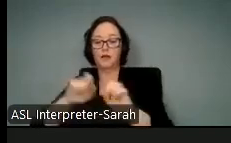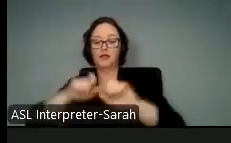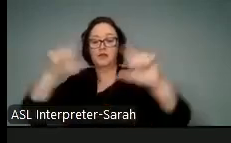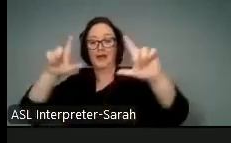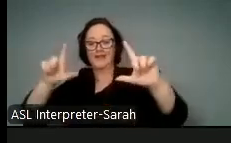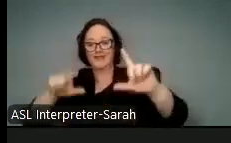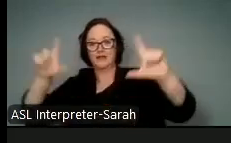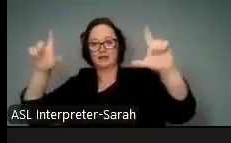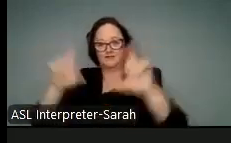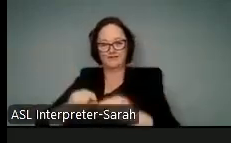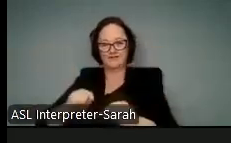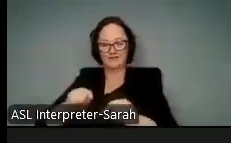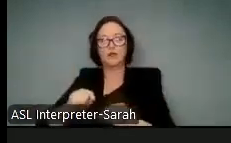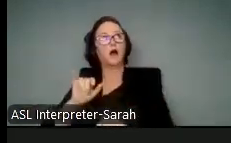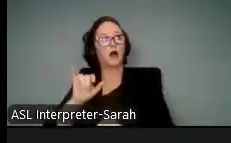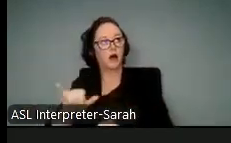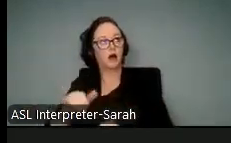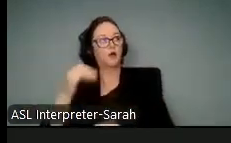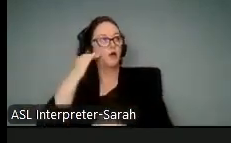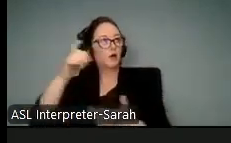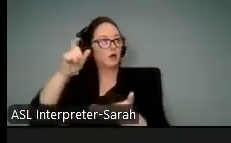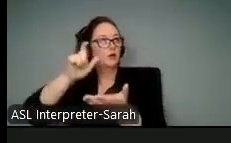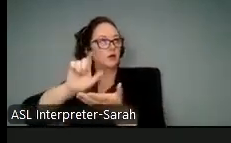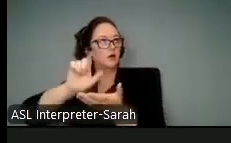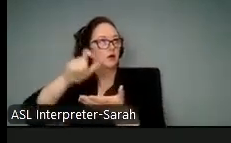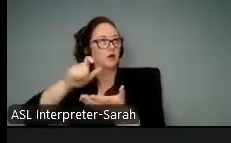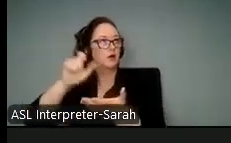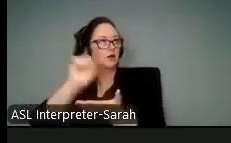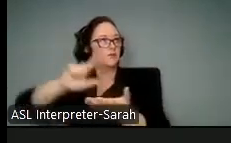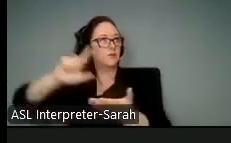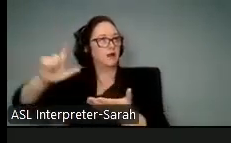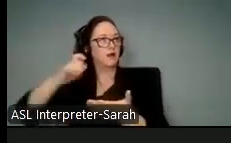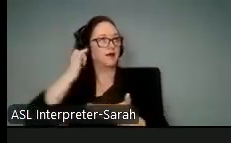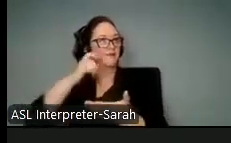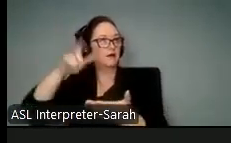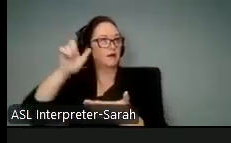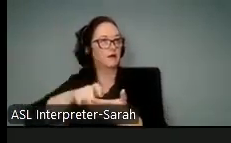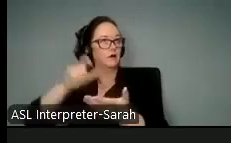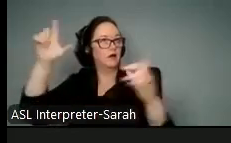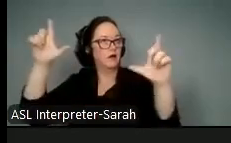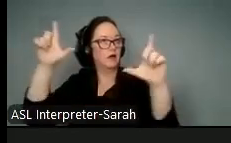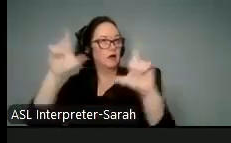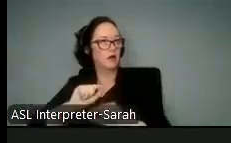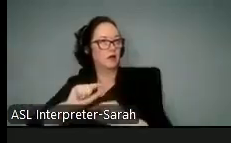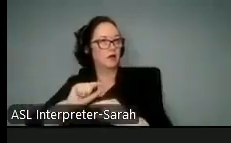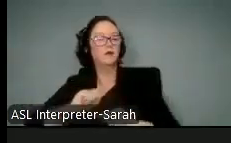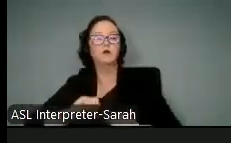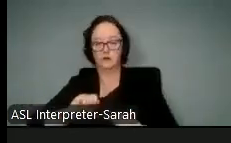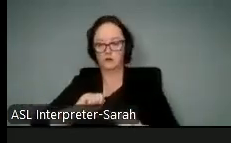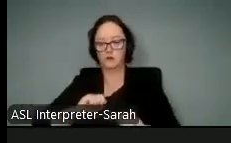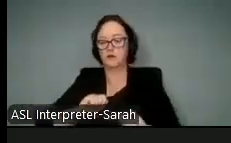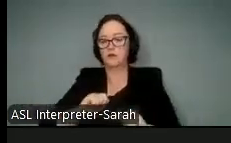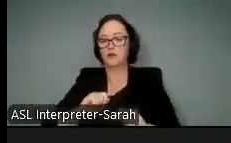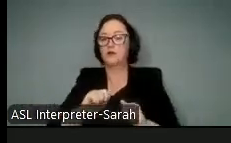if I hit expand it I know it's open, I know I can tab through. If I collapse it, I know it's collapsed and if I hit tab, I'm going to the next submenu button.